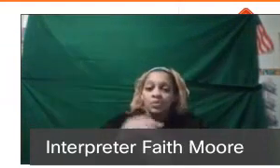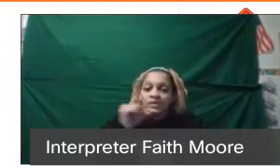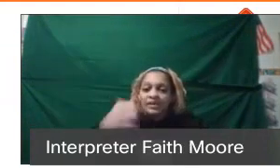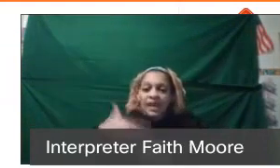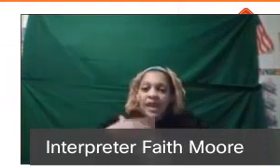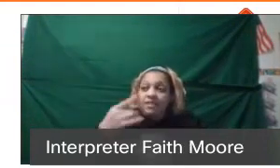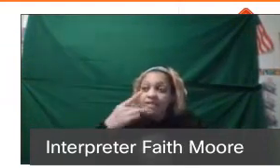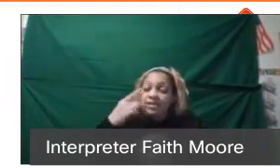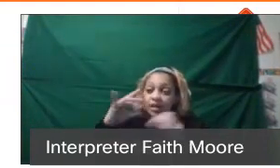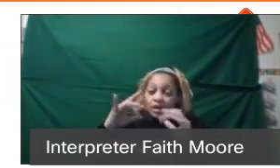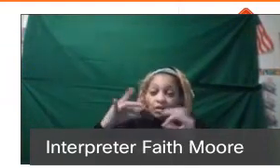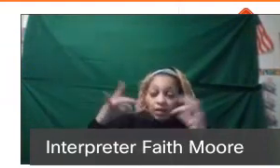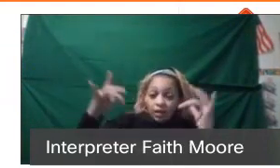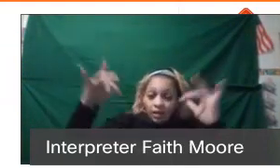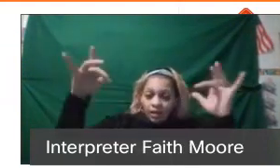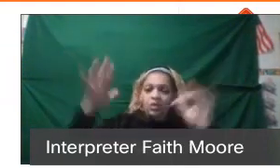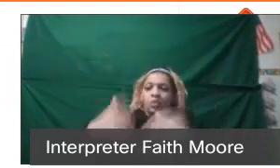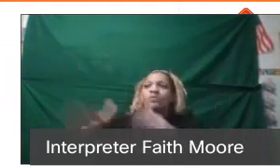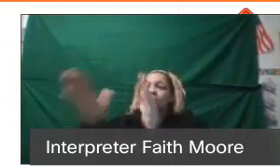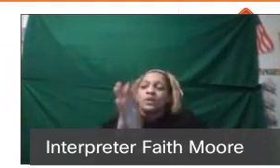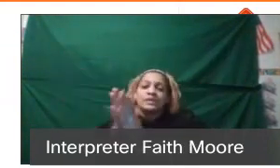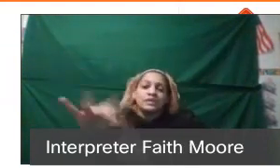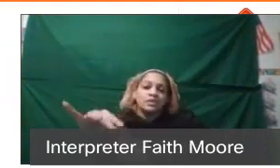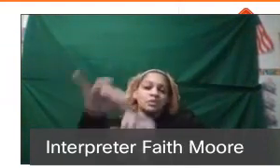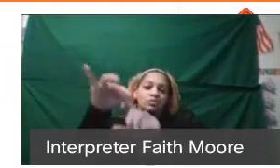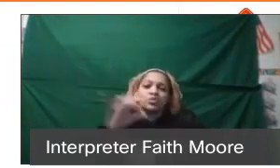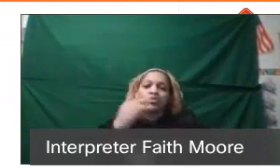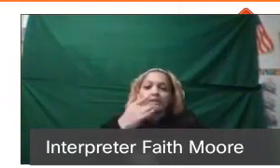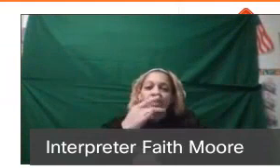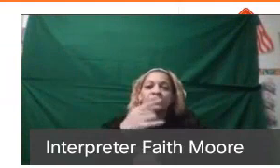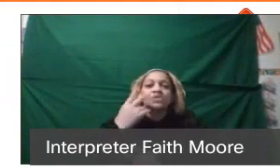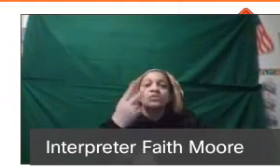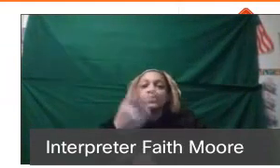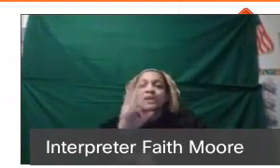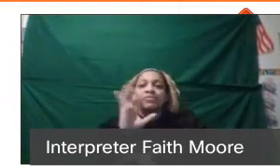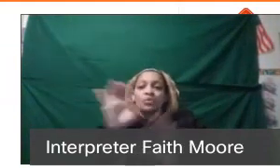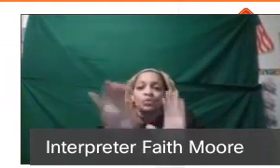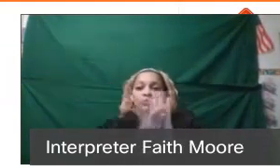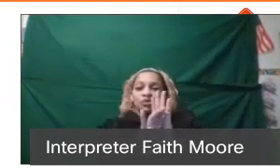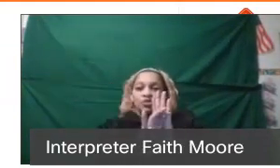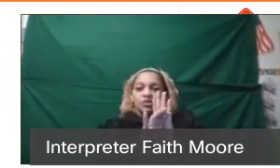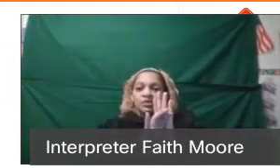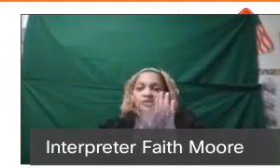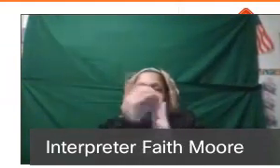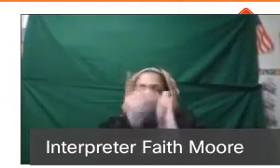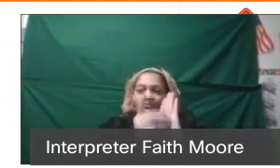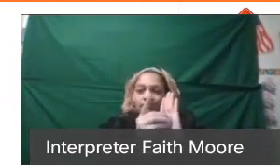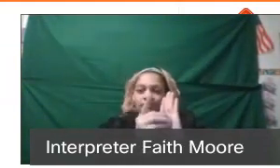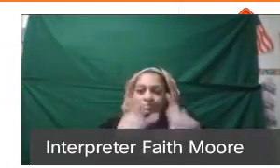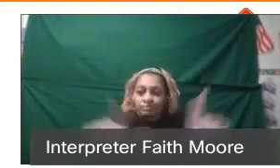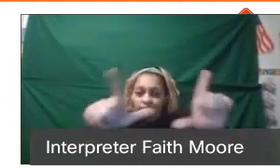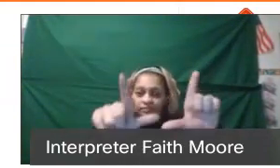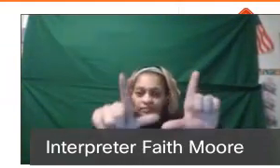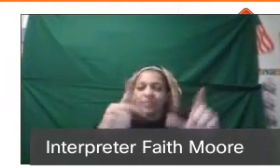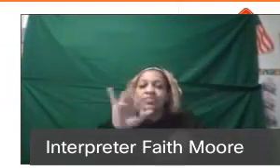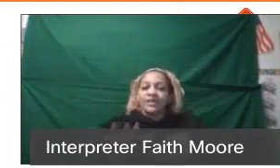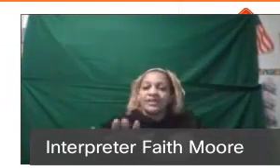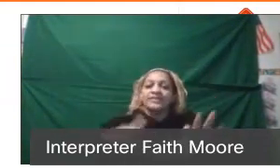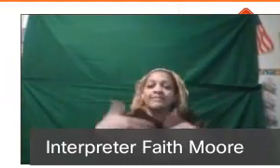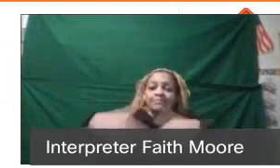Looking at was showing all this graphic on this would call to the left. That's the pedestrian lighting we call these almost lights.